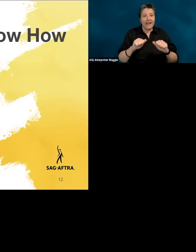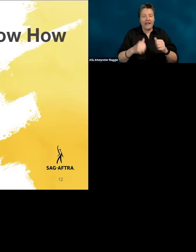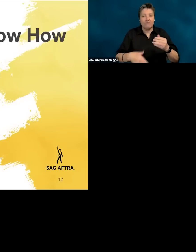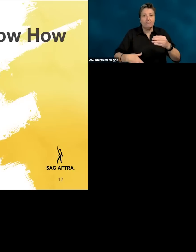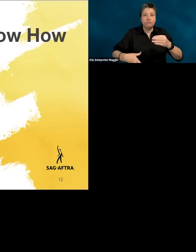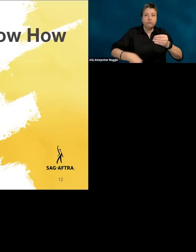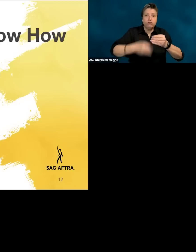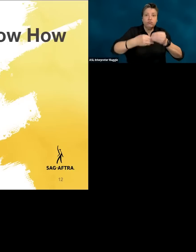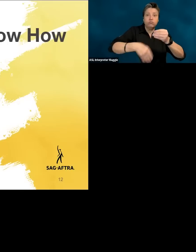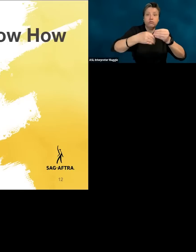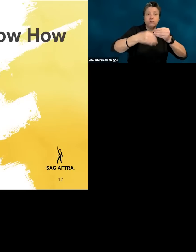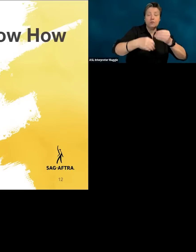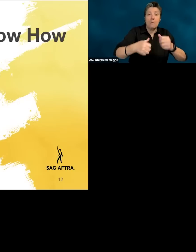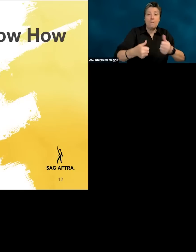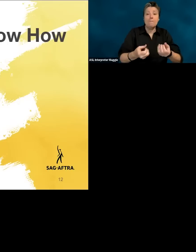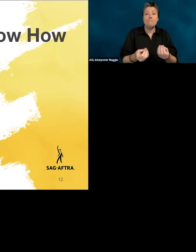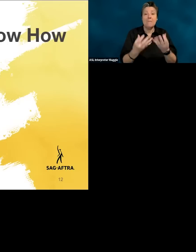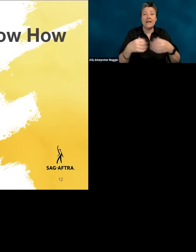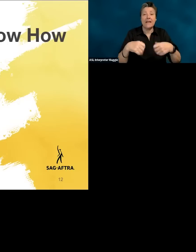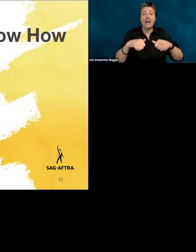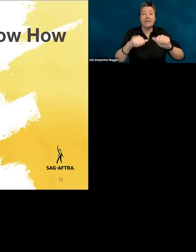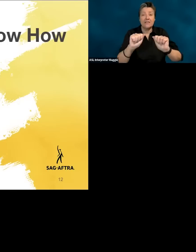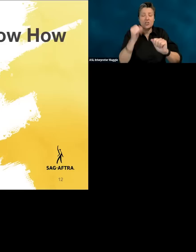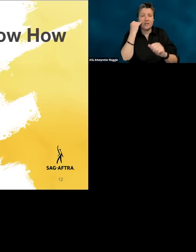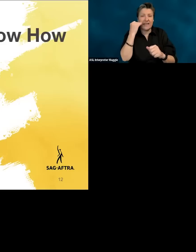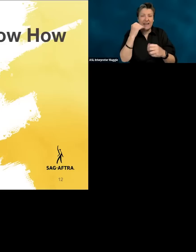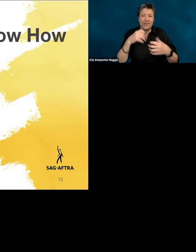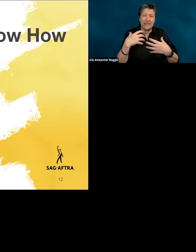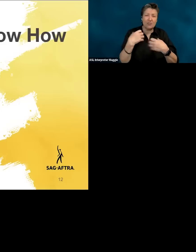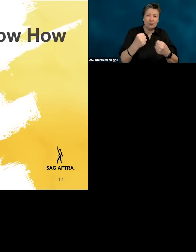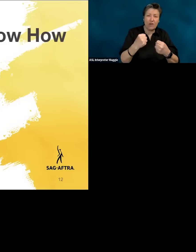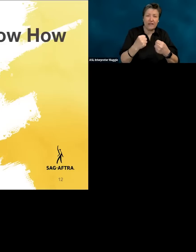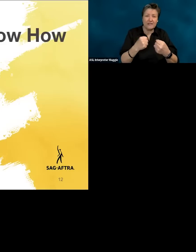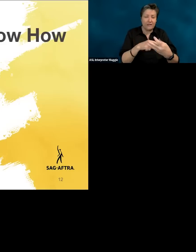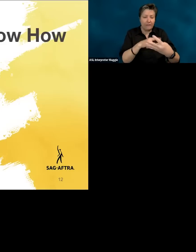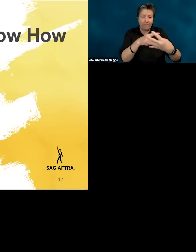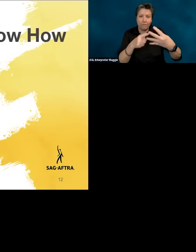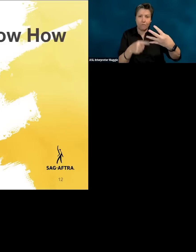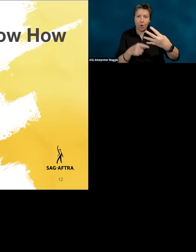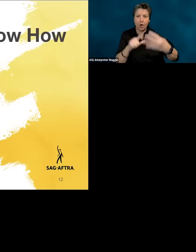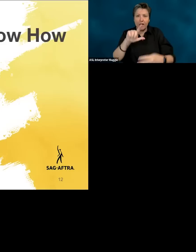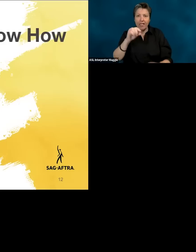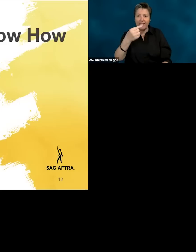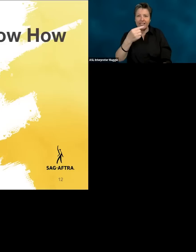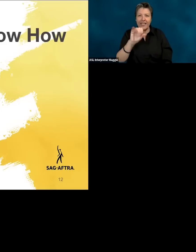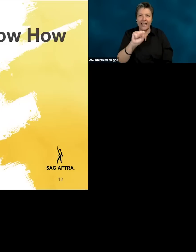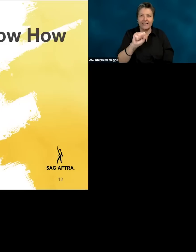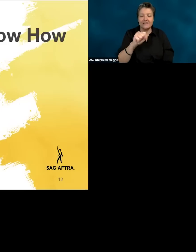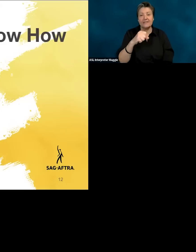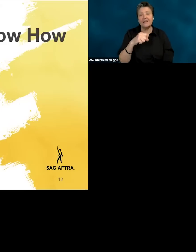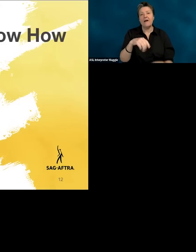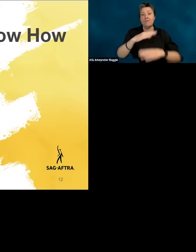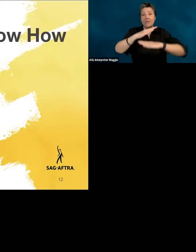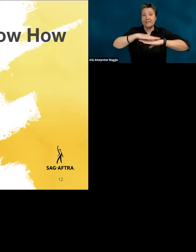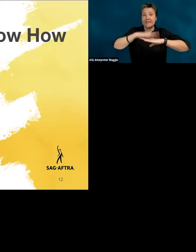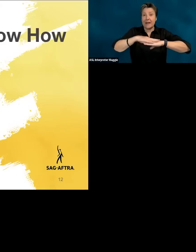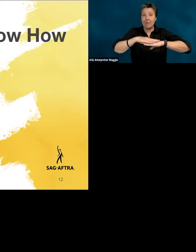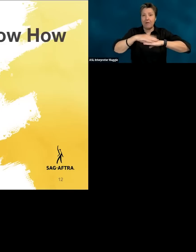by strengthening all four of these legs of their table of success. So I'm gonna give you a rundown of all four legs and a tip to help you in each area